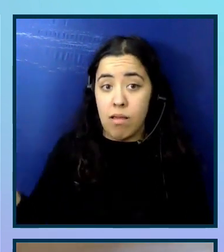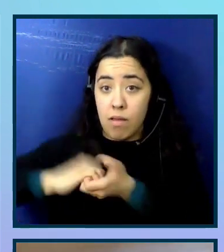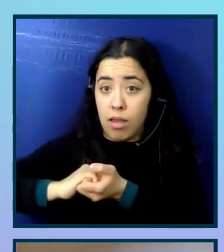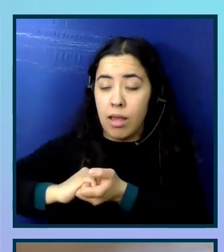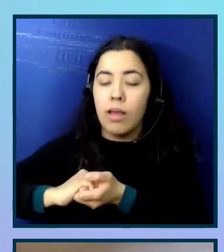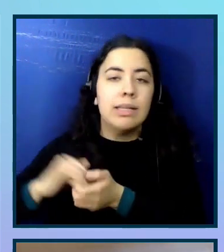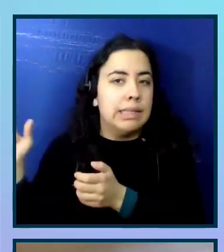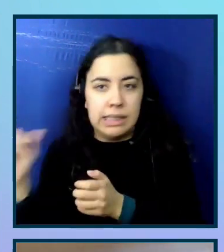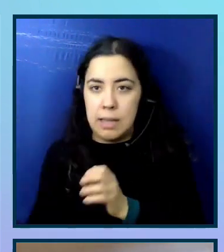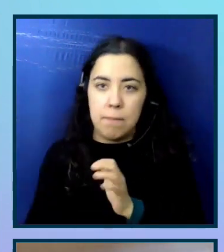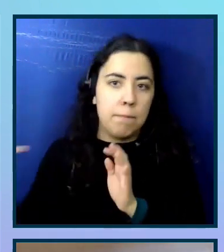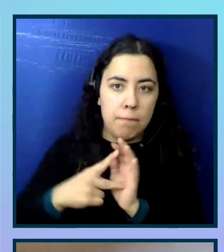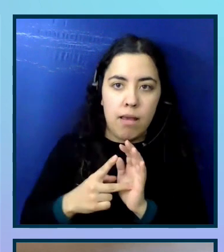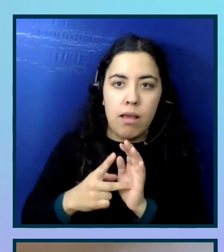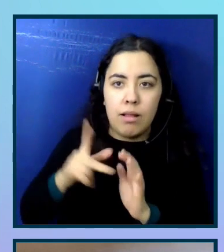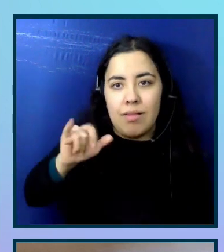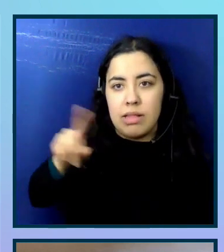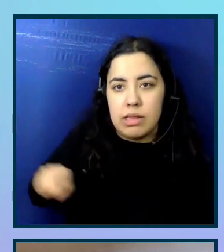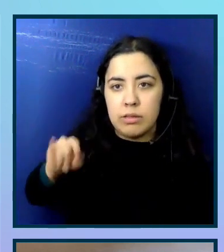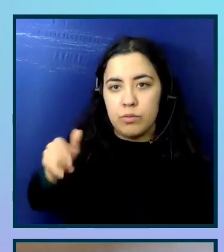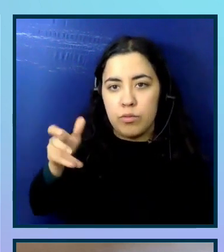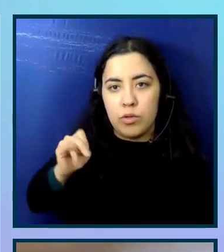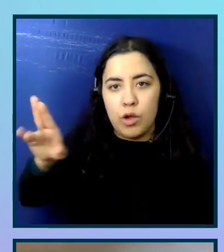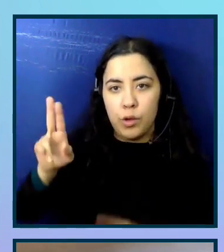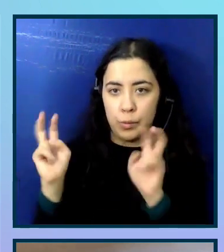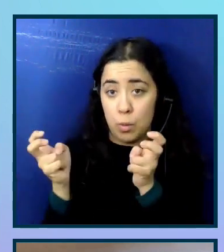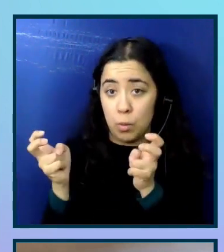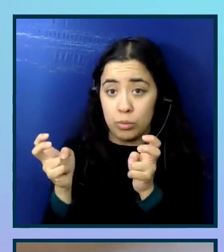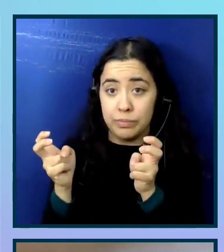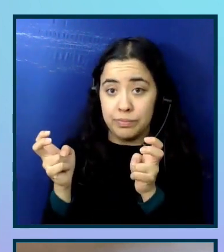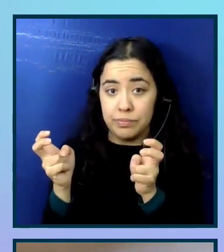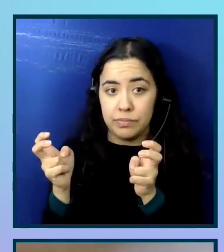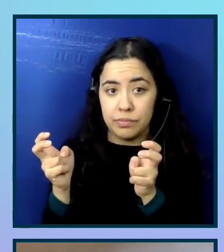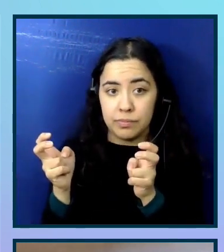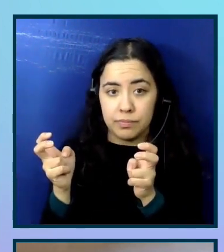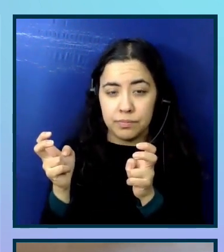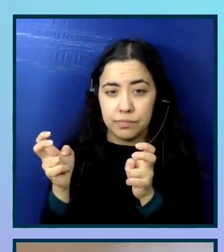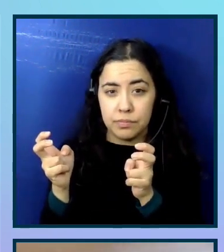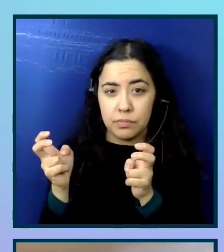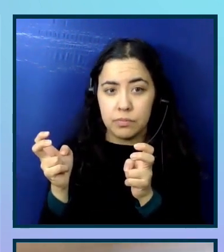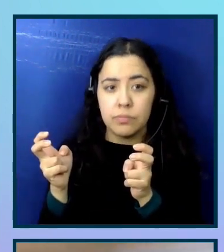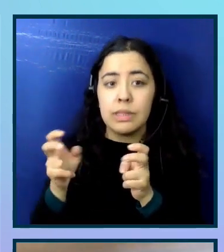regarding how society believes disability is a problem to be solved,